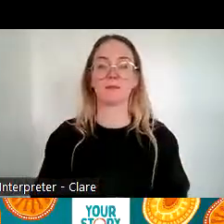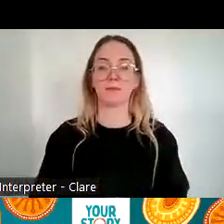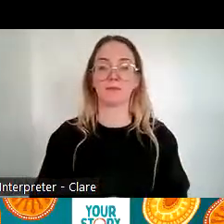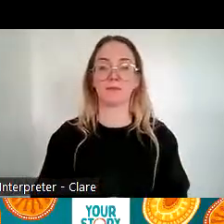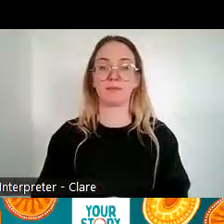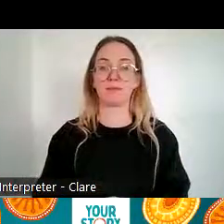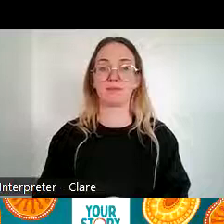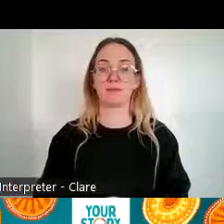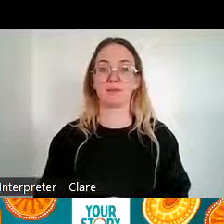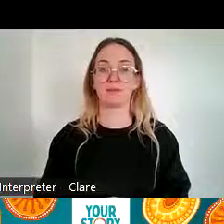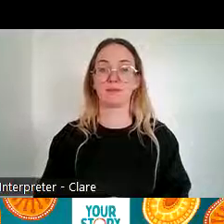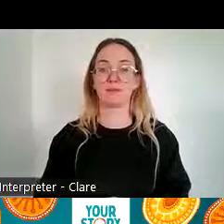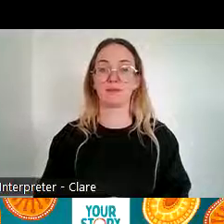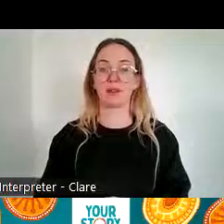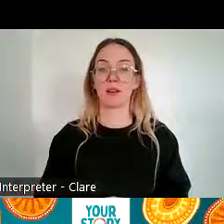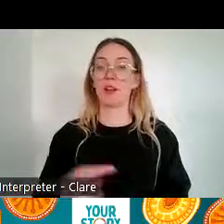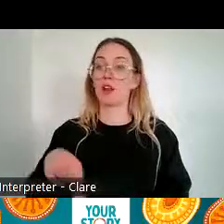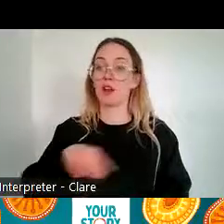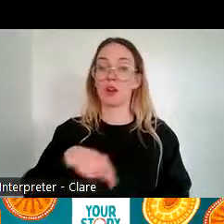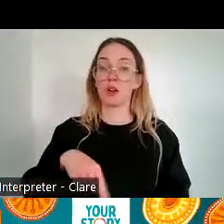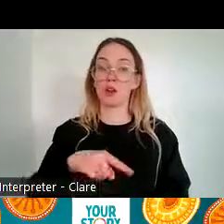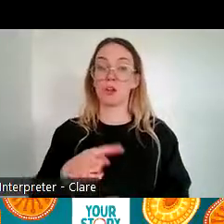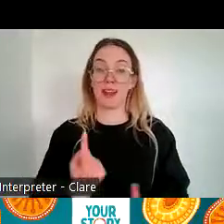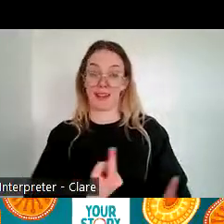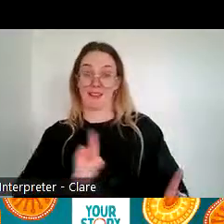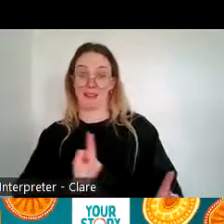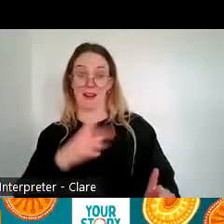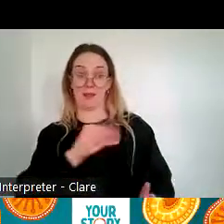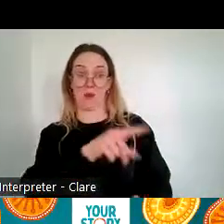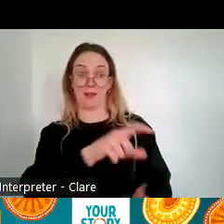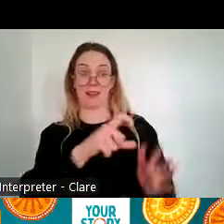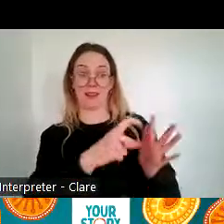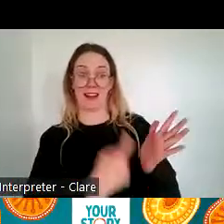We're completely independent of the Disability Royal Commission and we can